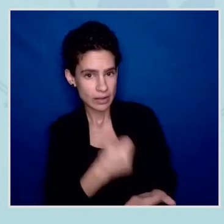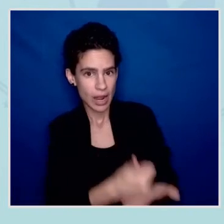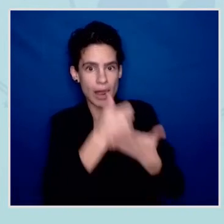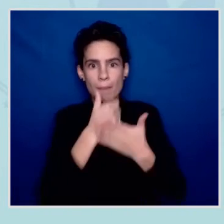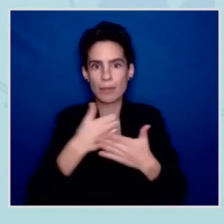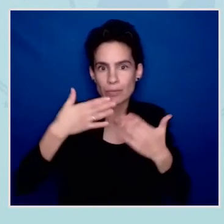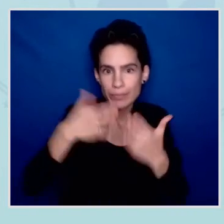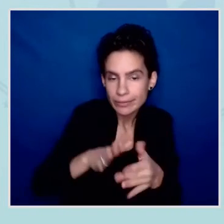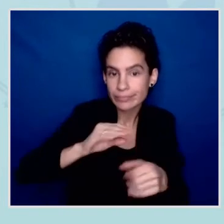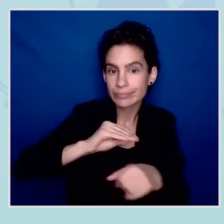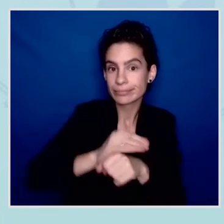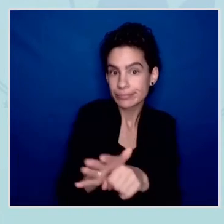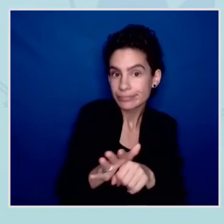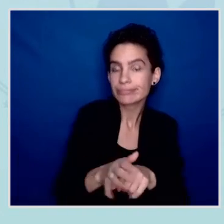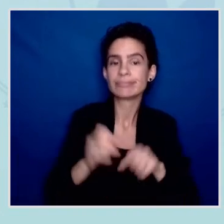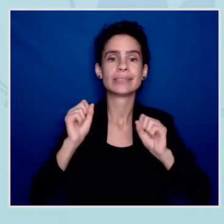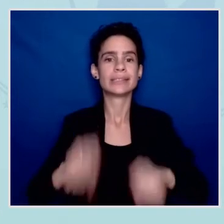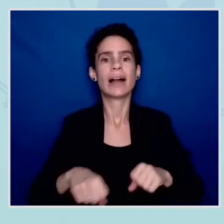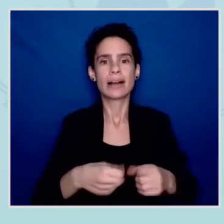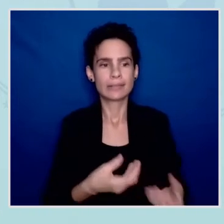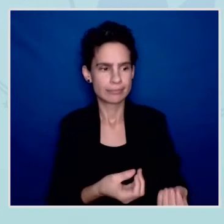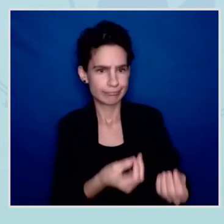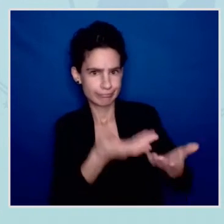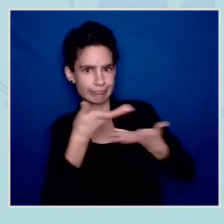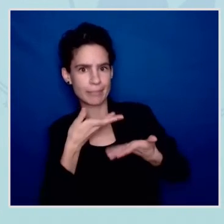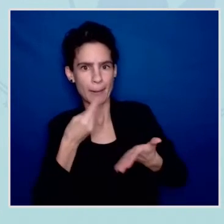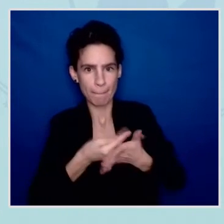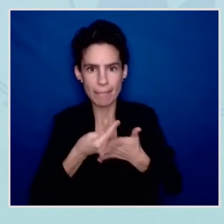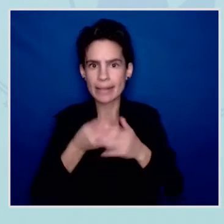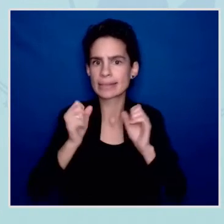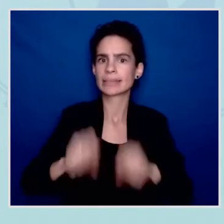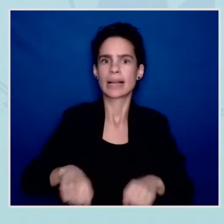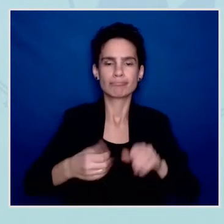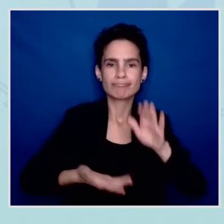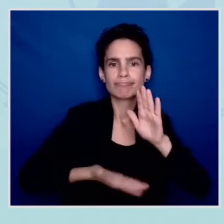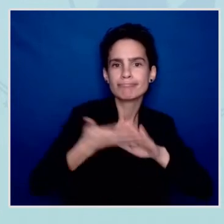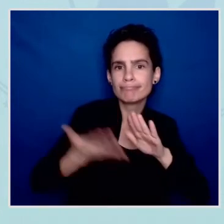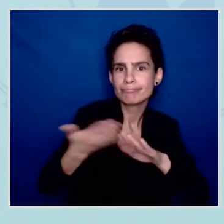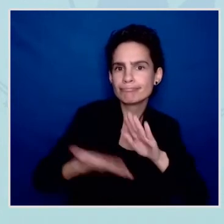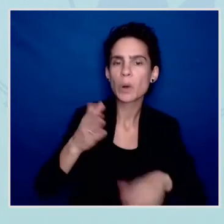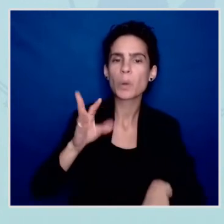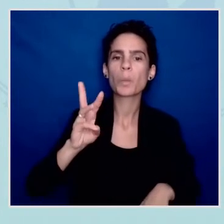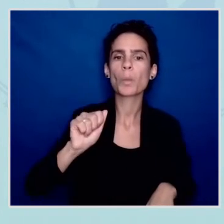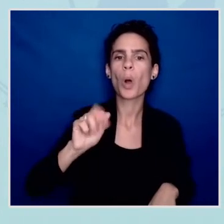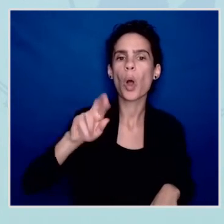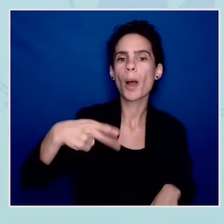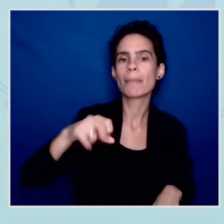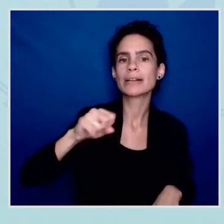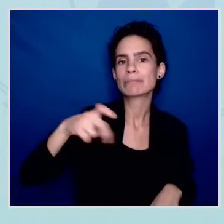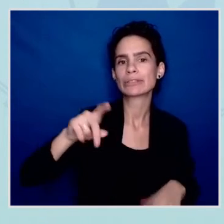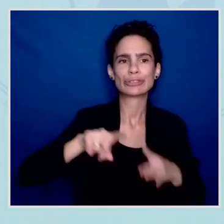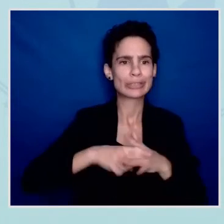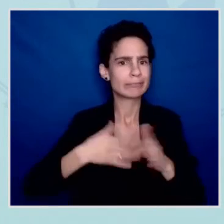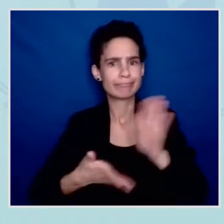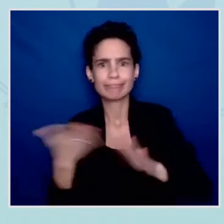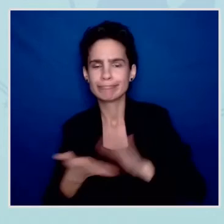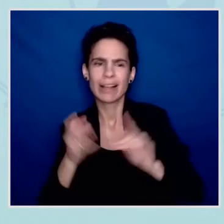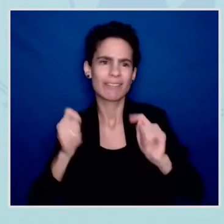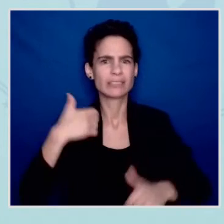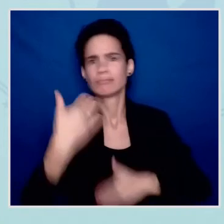ASKING THE CONGRESS TO GIVE ME THE FINANCIAL WHEREWITHAL TO DEAL WITH THE VIRUS, TO DO WITH